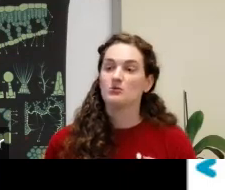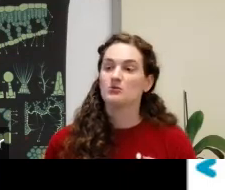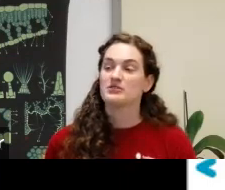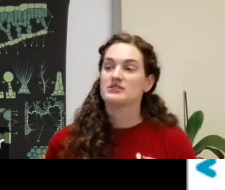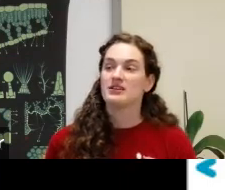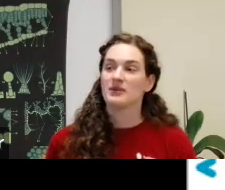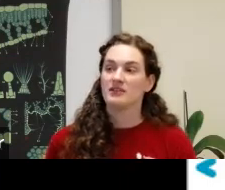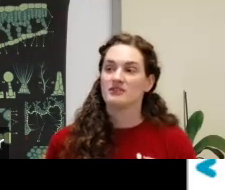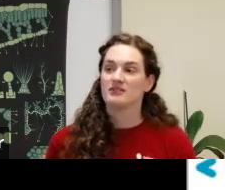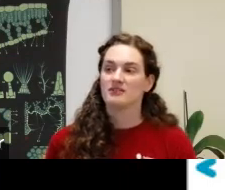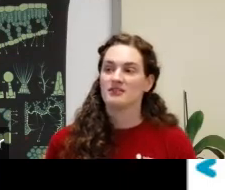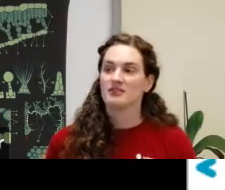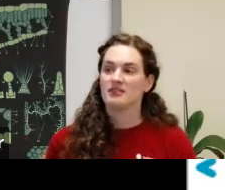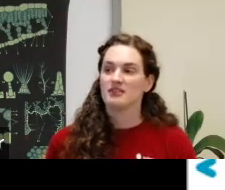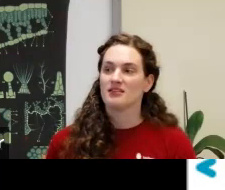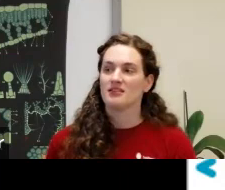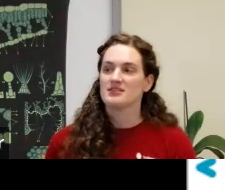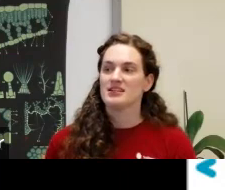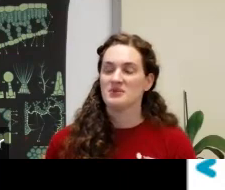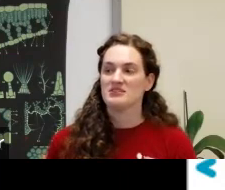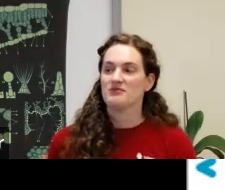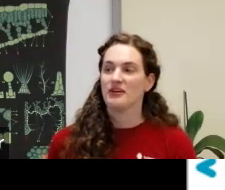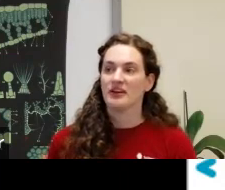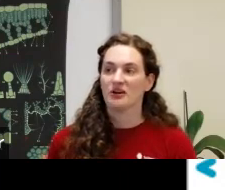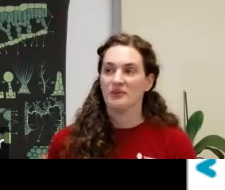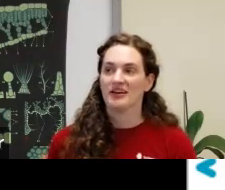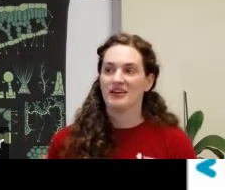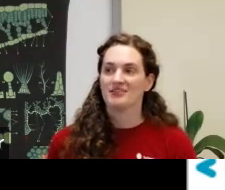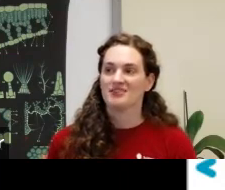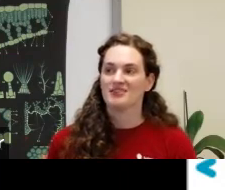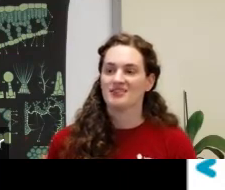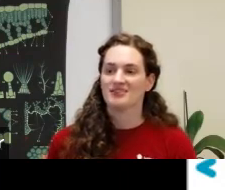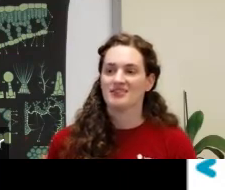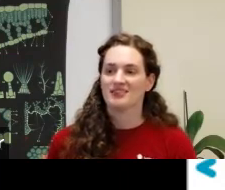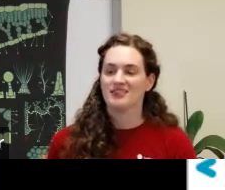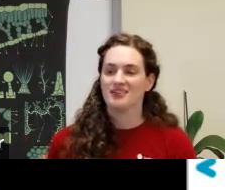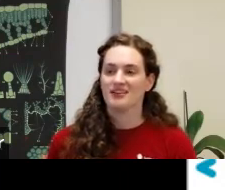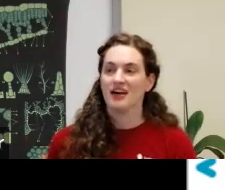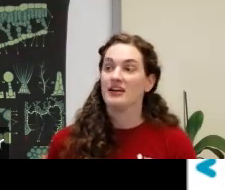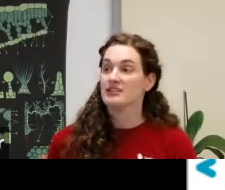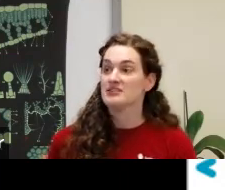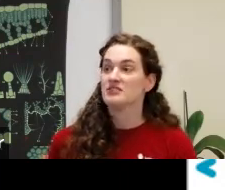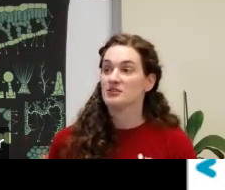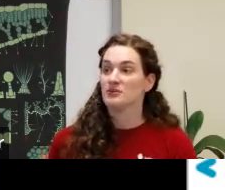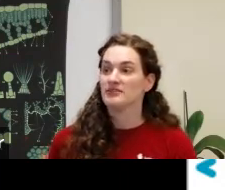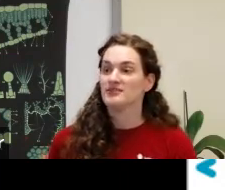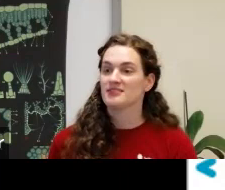Emily Borger: ooh cinnamon. Emily Borger: Cinnamon is very aromatic. Emily Borger: Onions, is a good one.